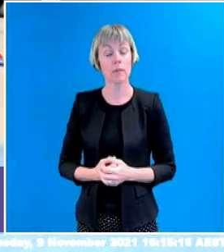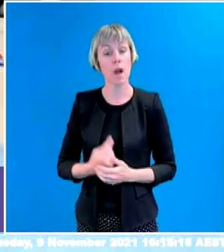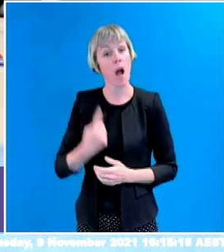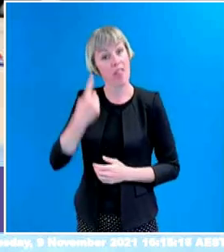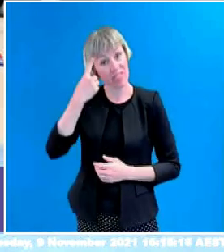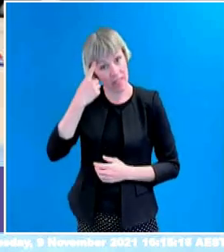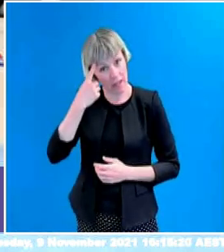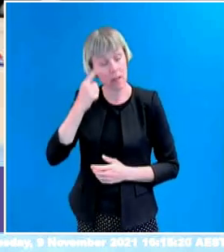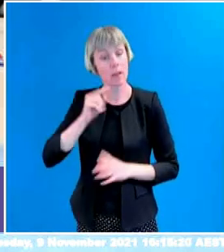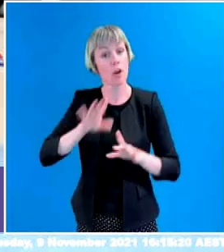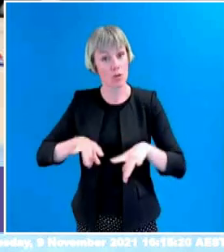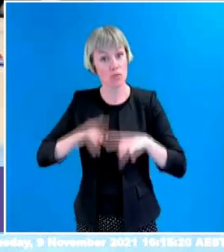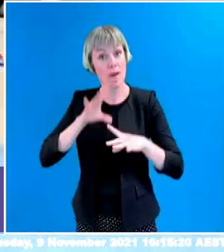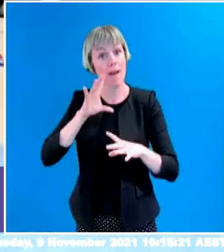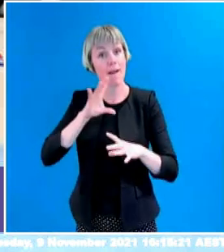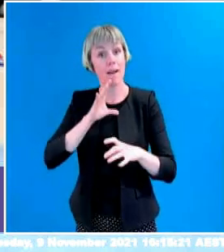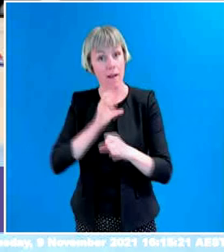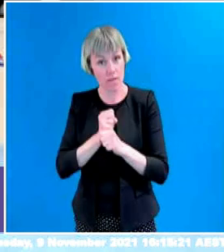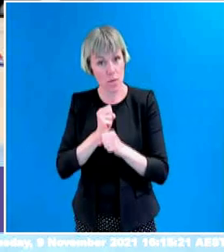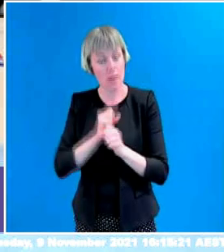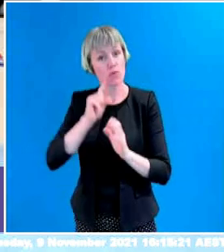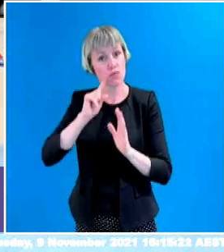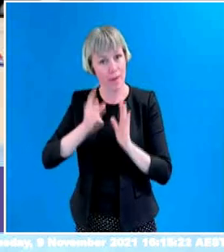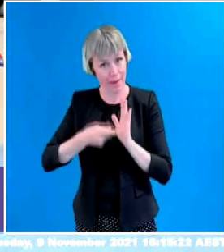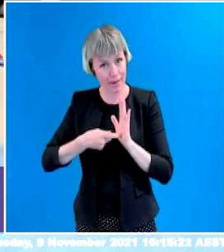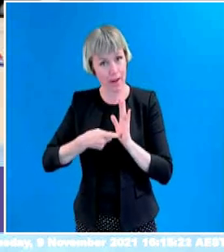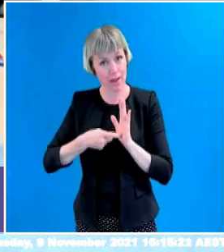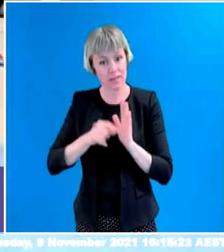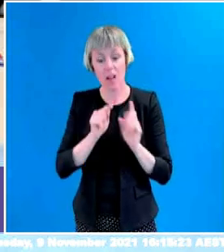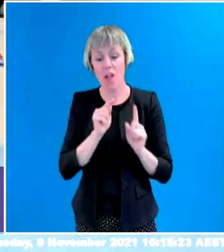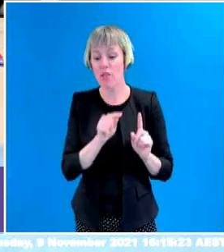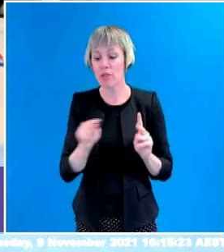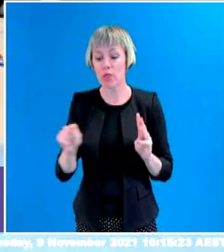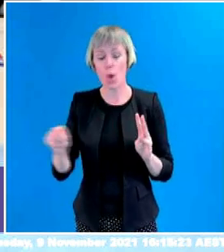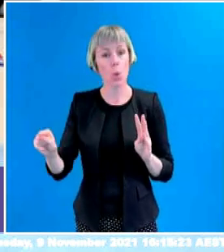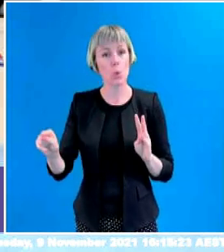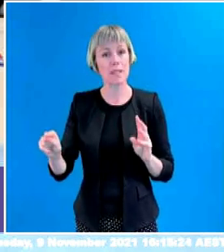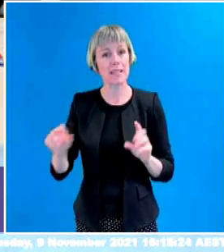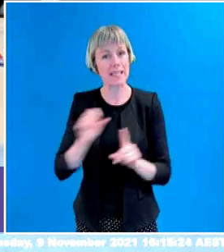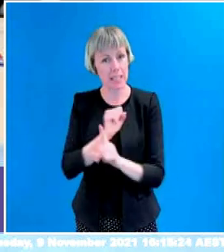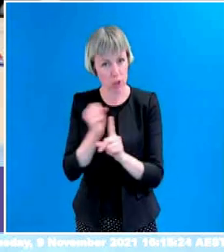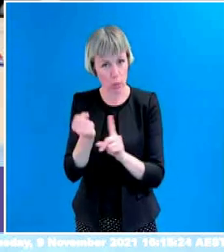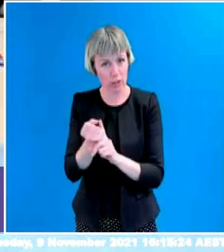these situations, particularly at the very extreme end, where it's difficult